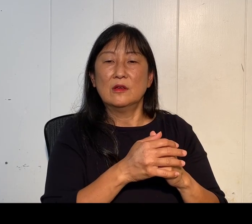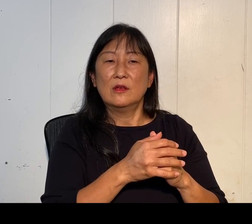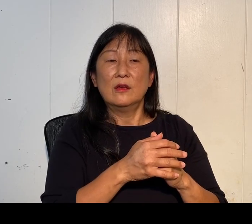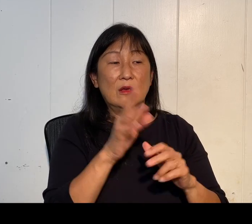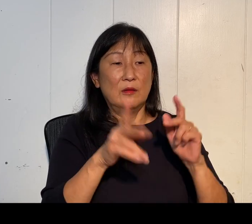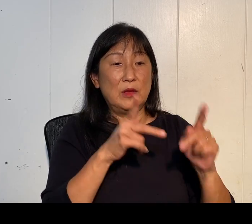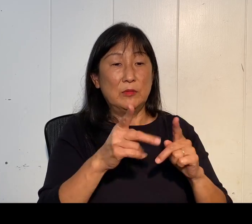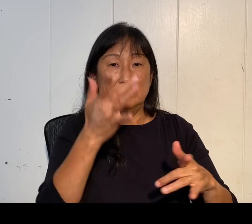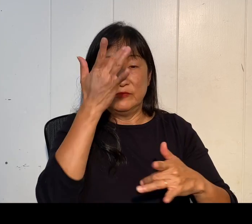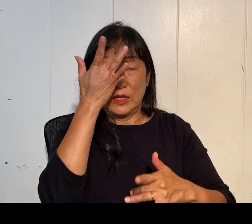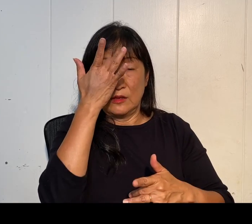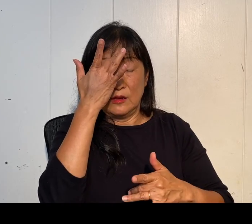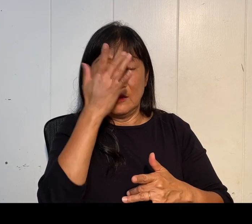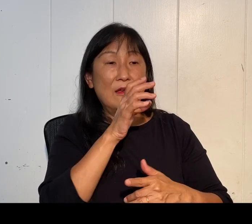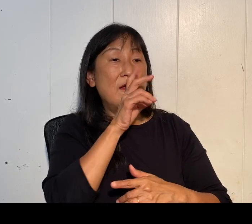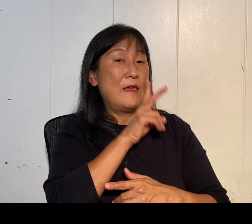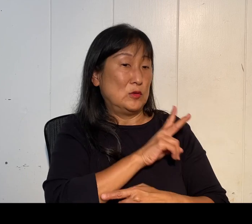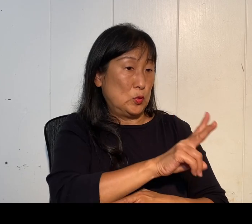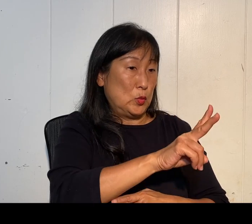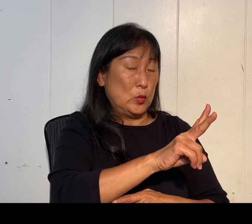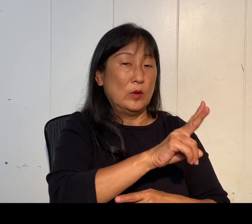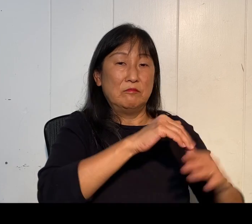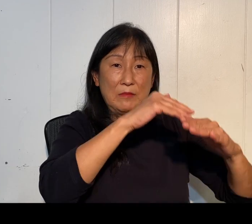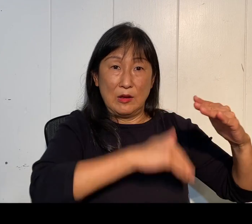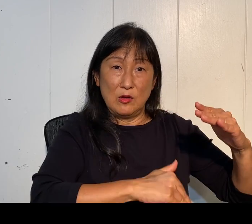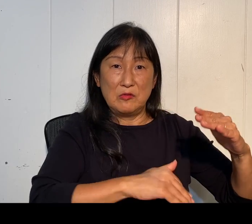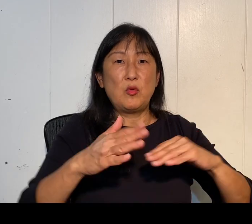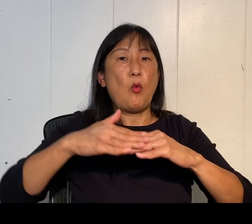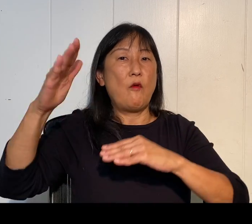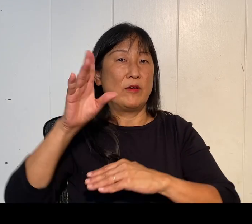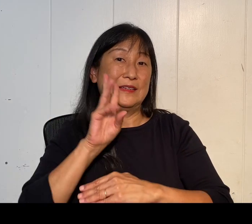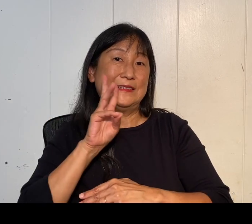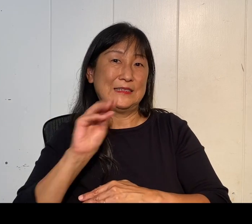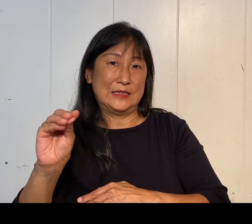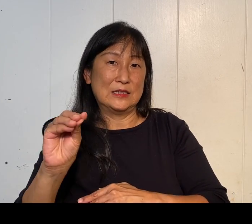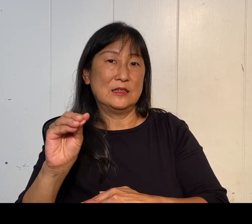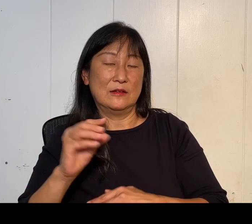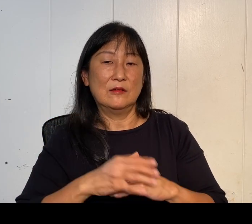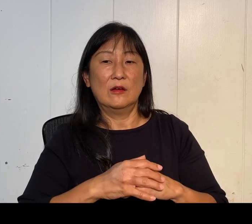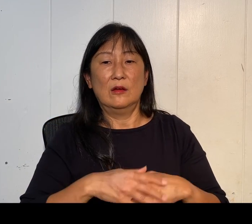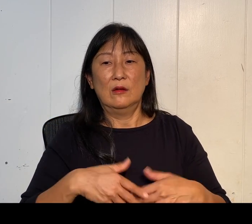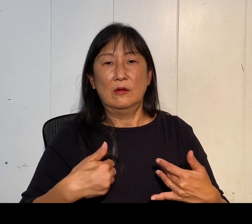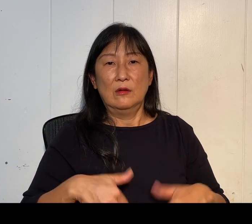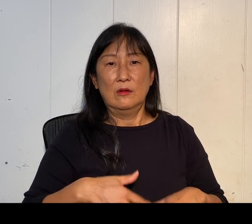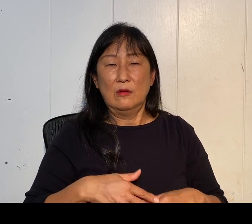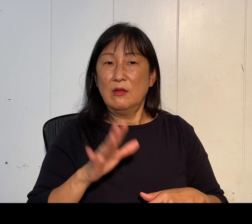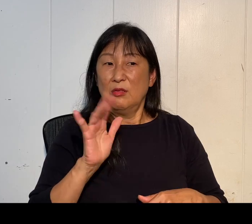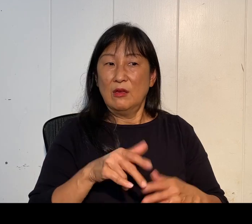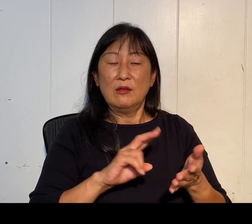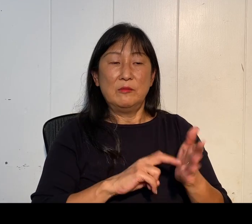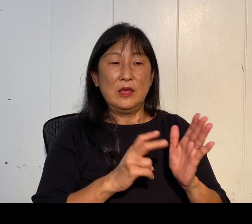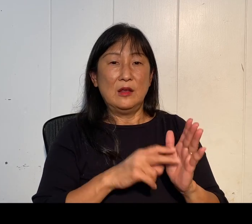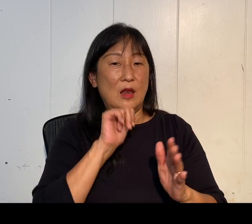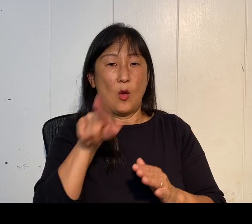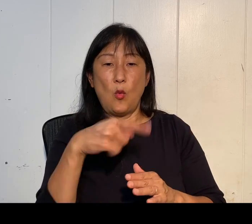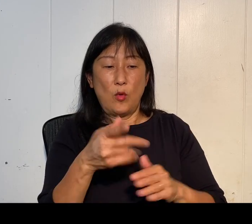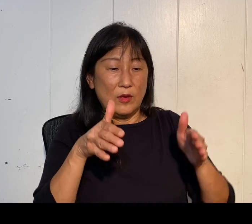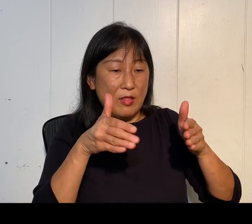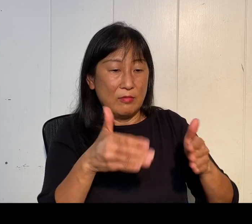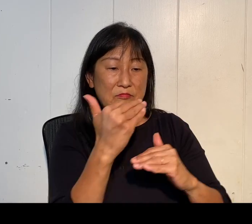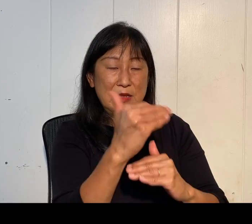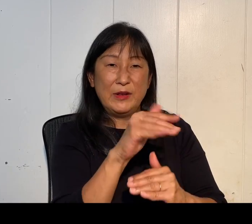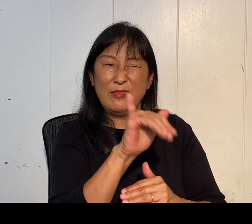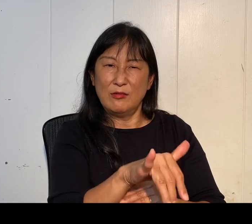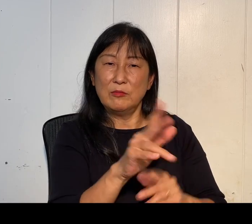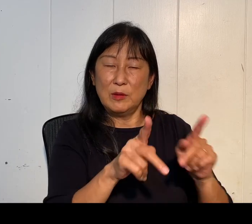Those infected range from under two years of age to over 60 years of age. This spread indicates transmission beyond the immediate King’s Chapel community.